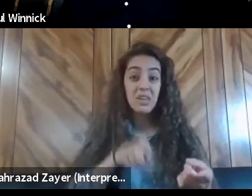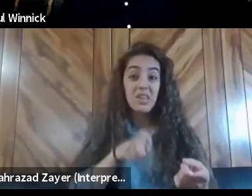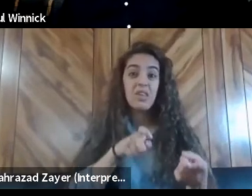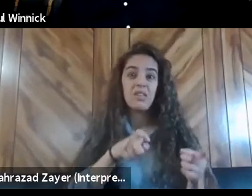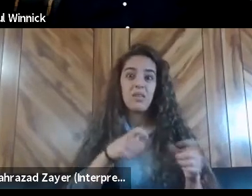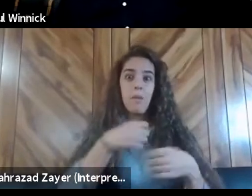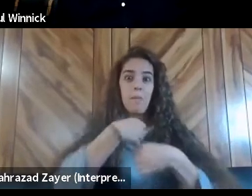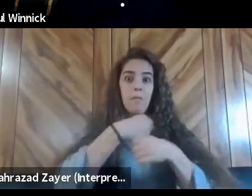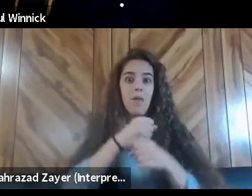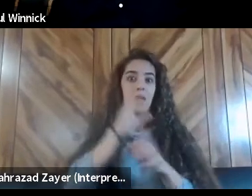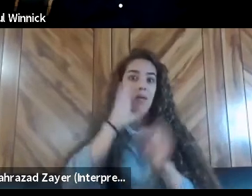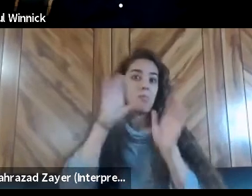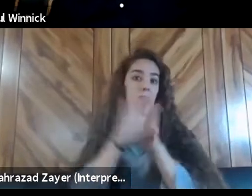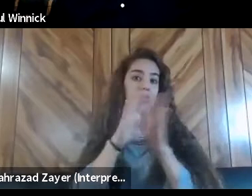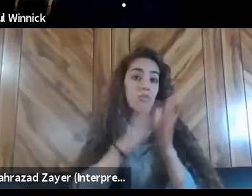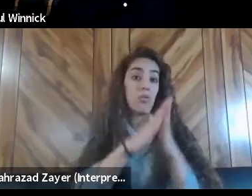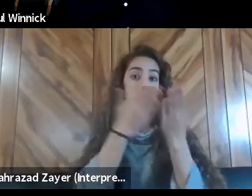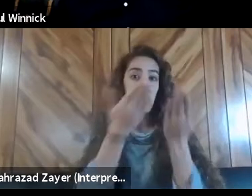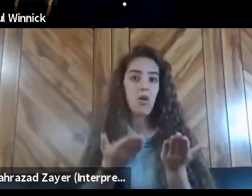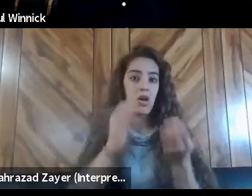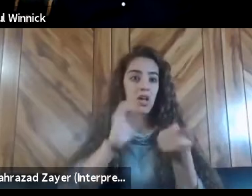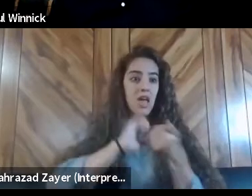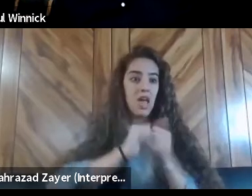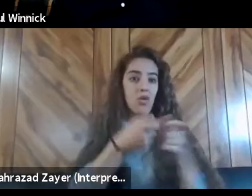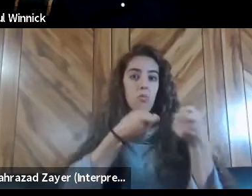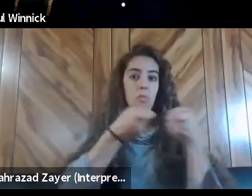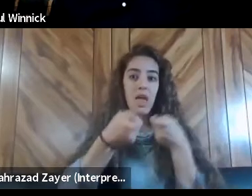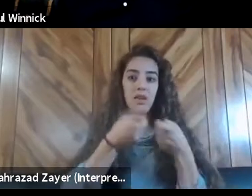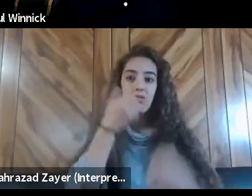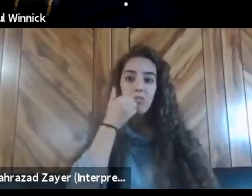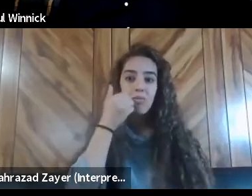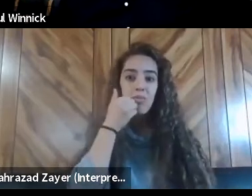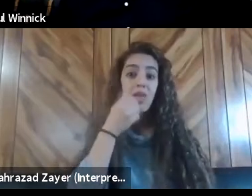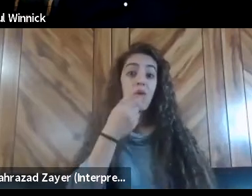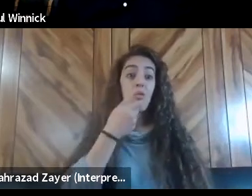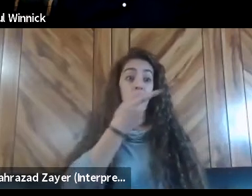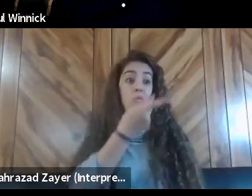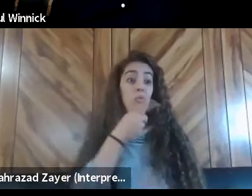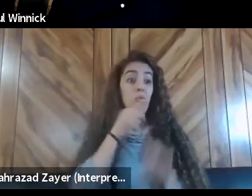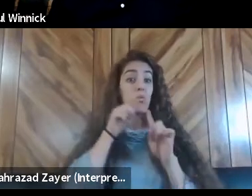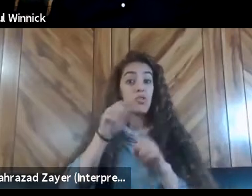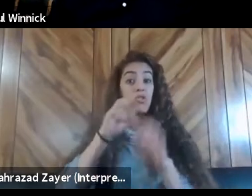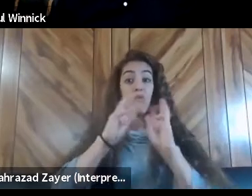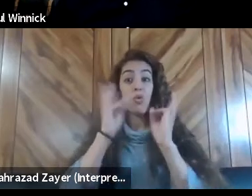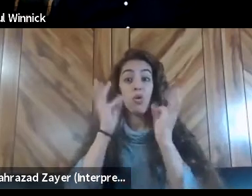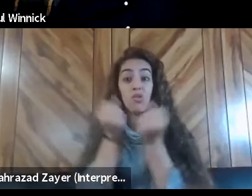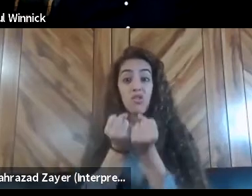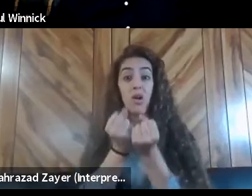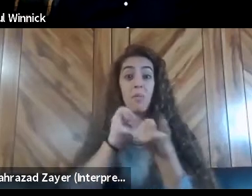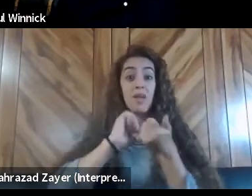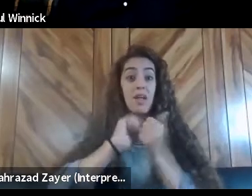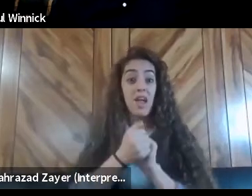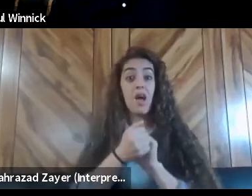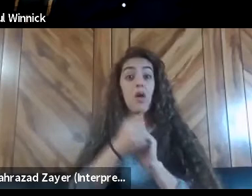this. And we went to a whole workshop on how parents handled daughters on the spectrum who go through puberty and all these